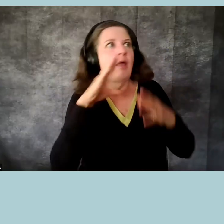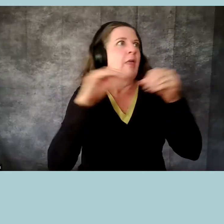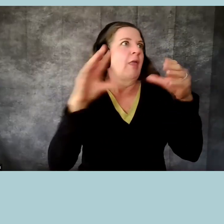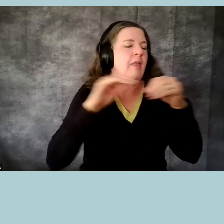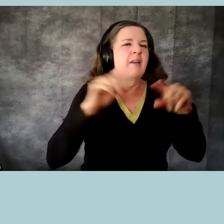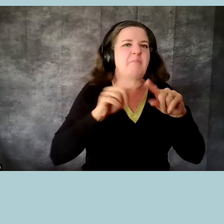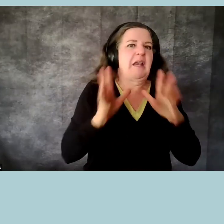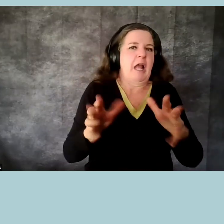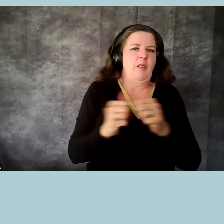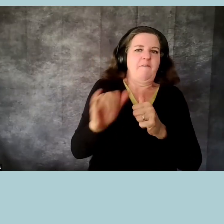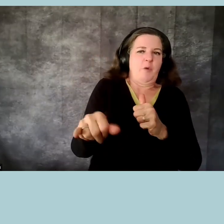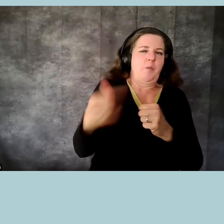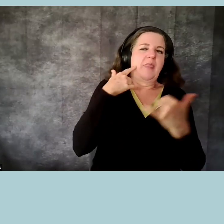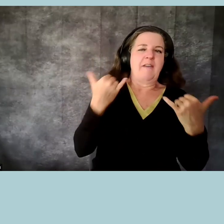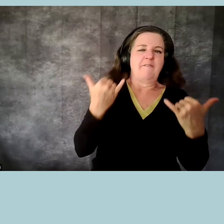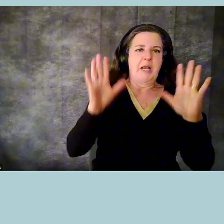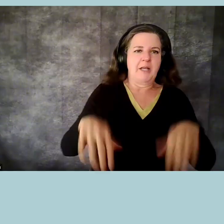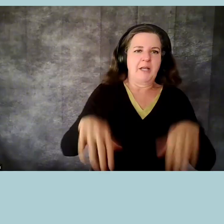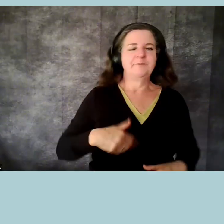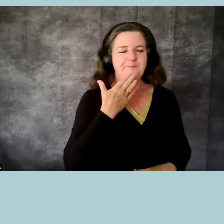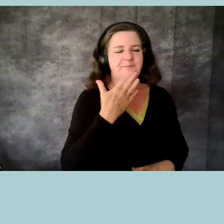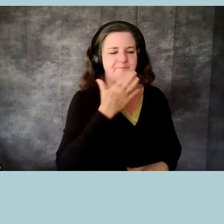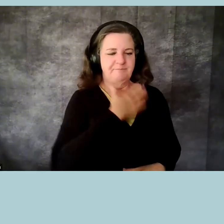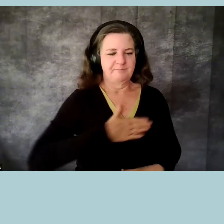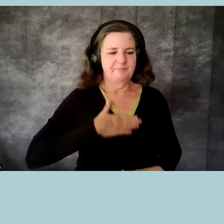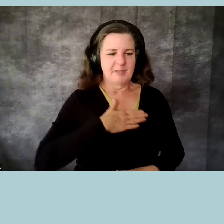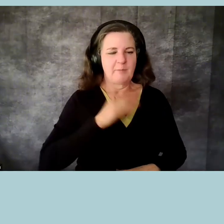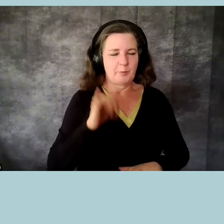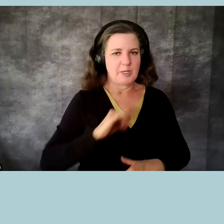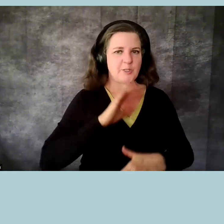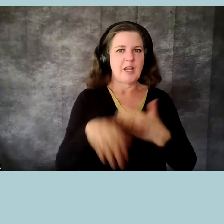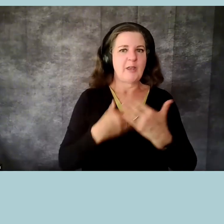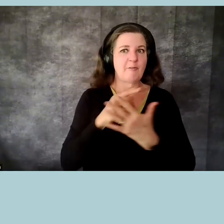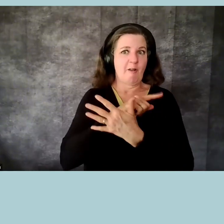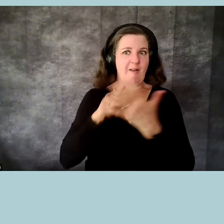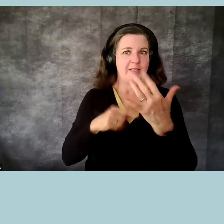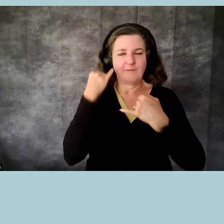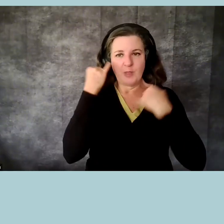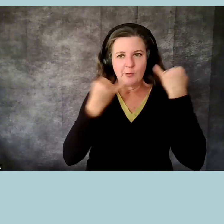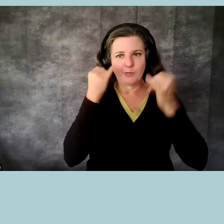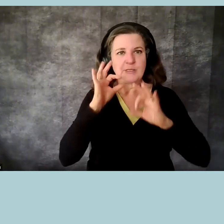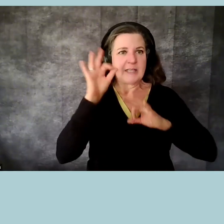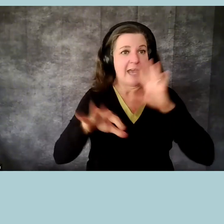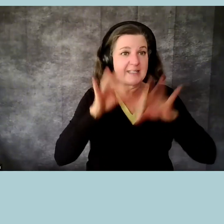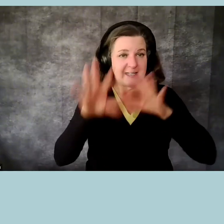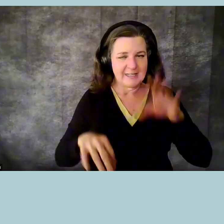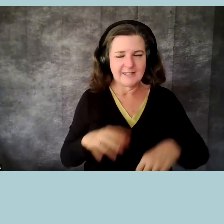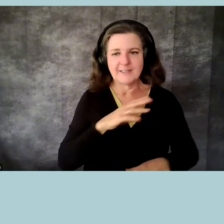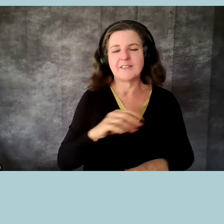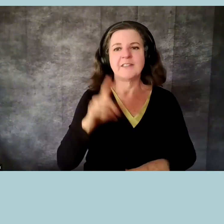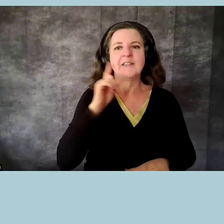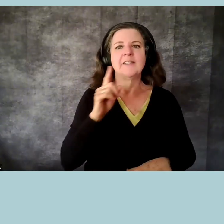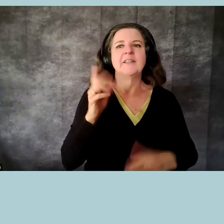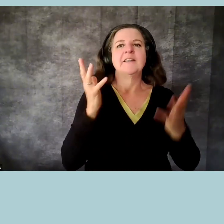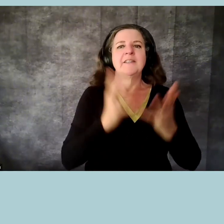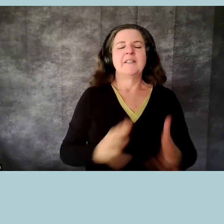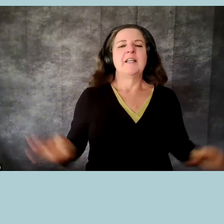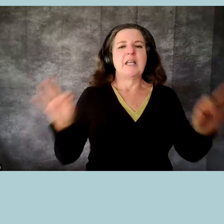Yeah thank you I really appreciate all of those ideas and I think it's so important in trying to include